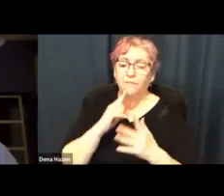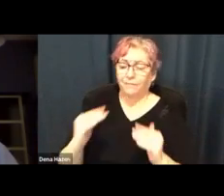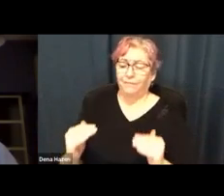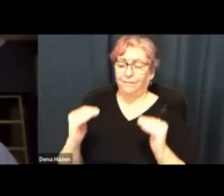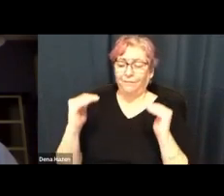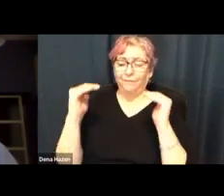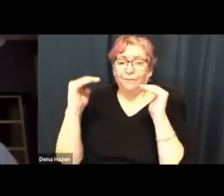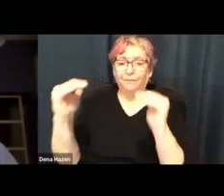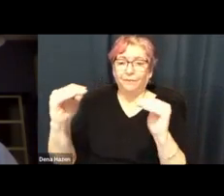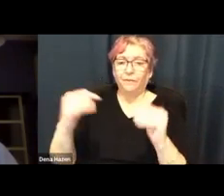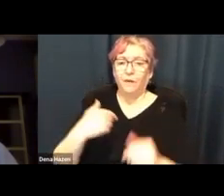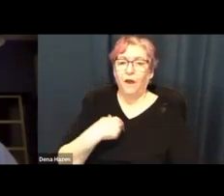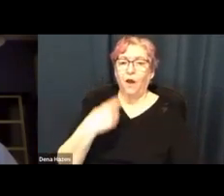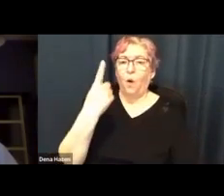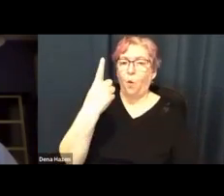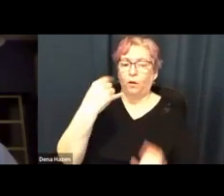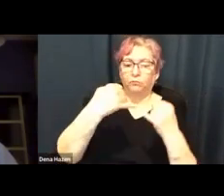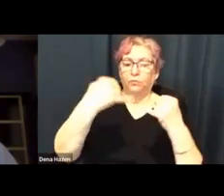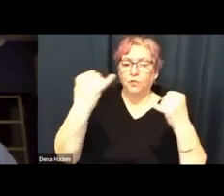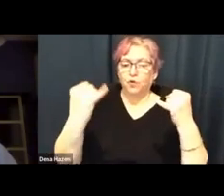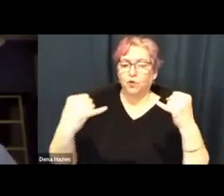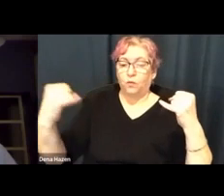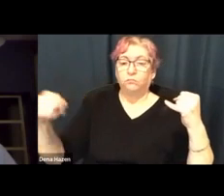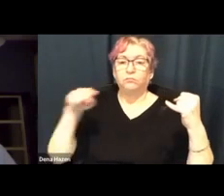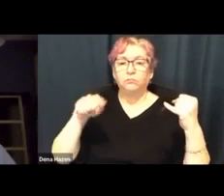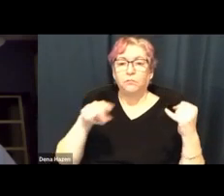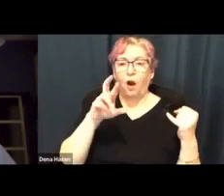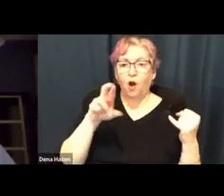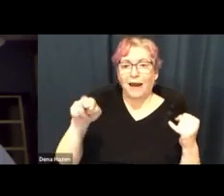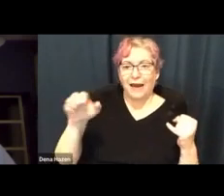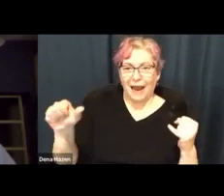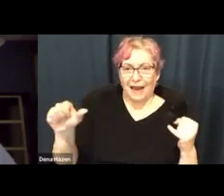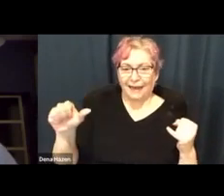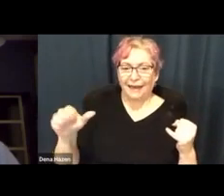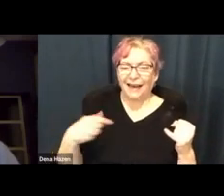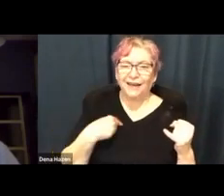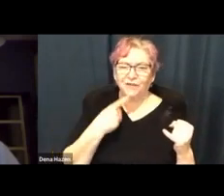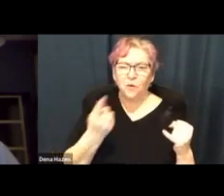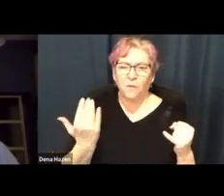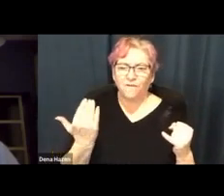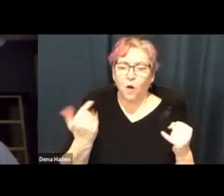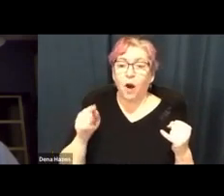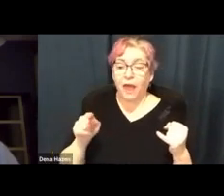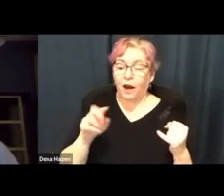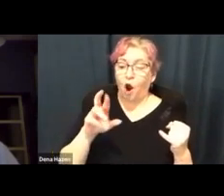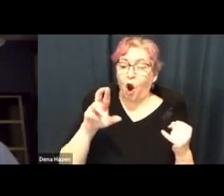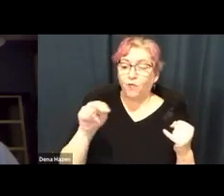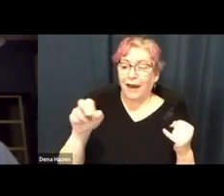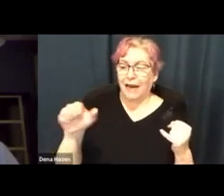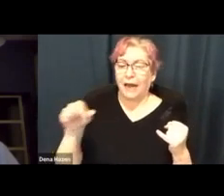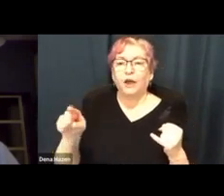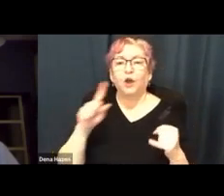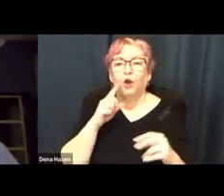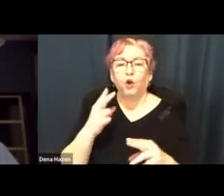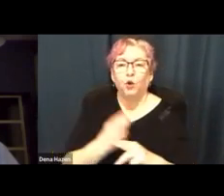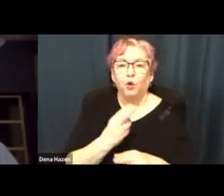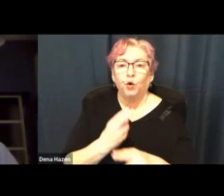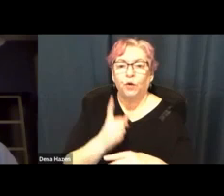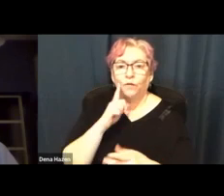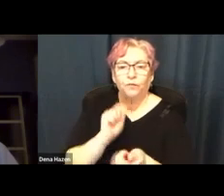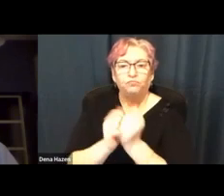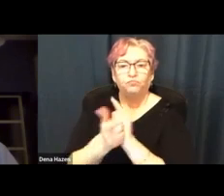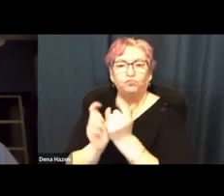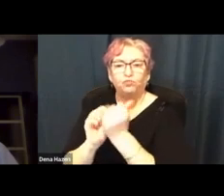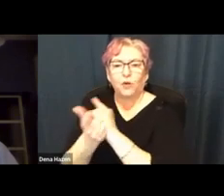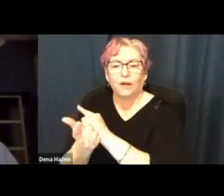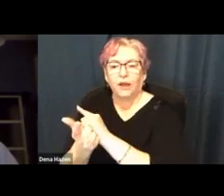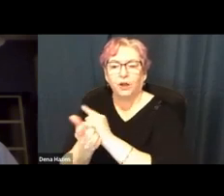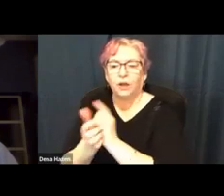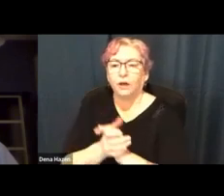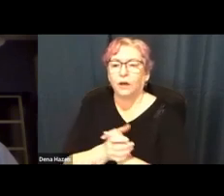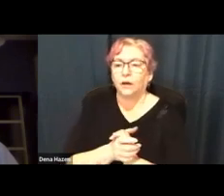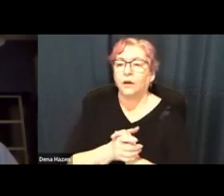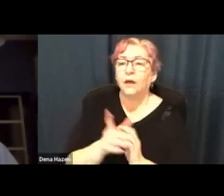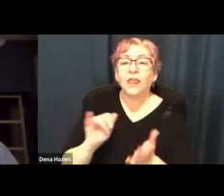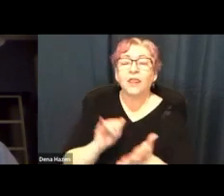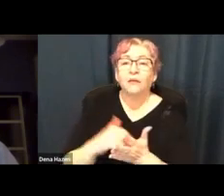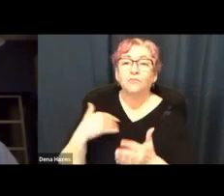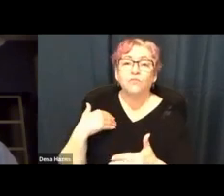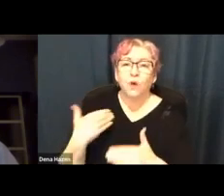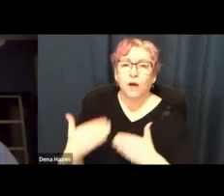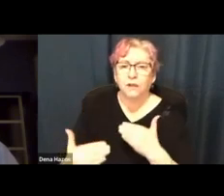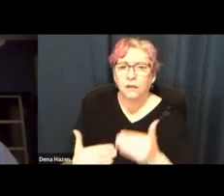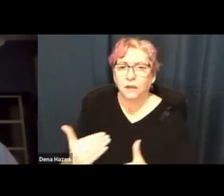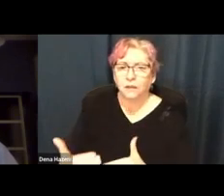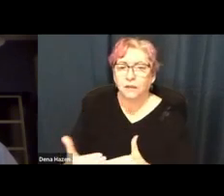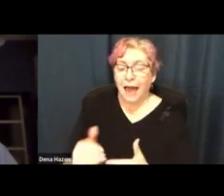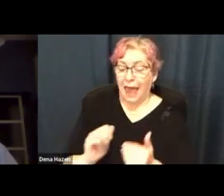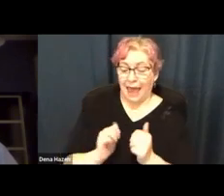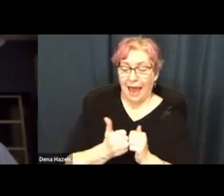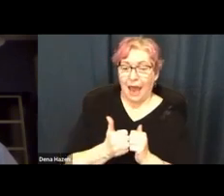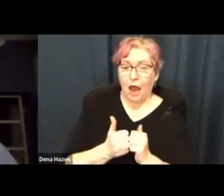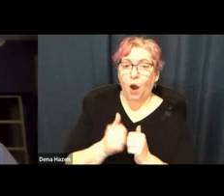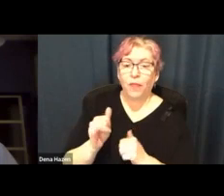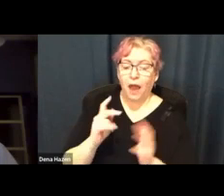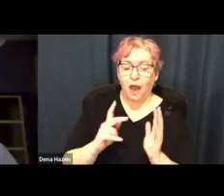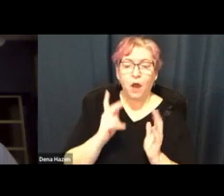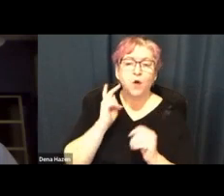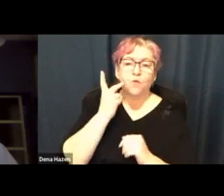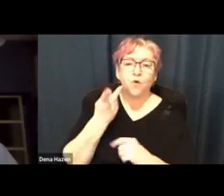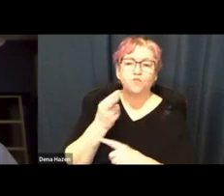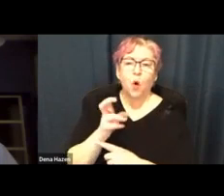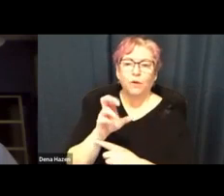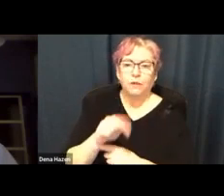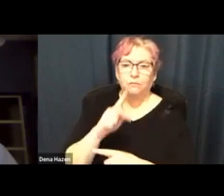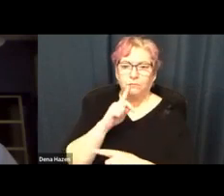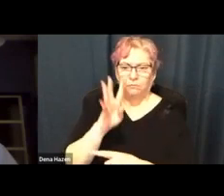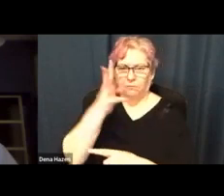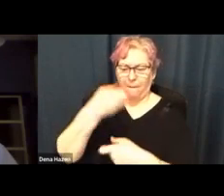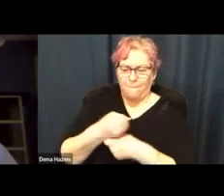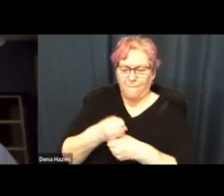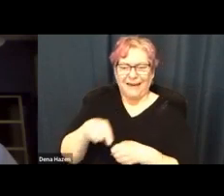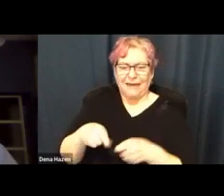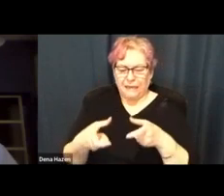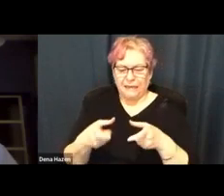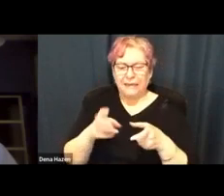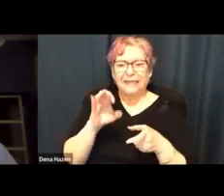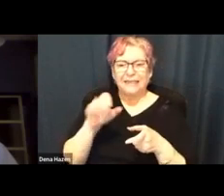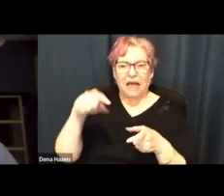we have a single strand RNA. As mentioned previously, this RNA is used for translation, the process by which proteins are created in a cell.